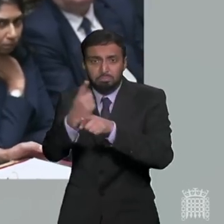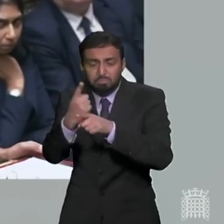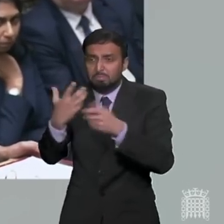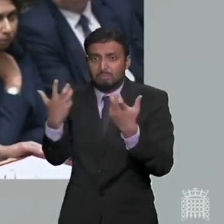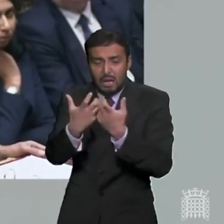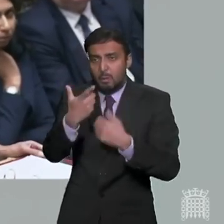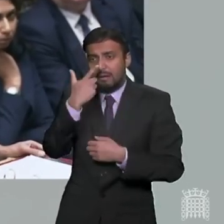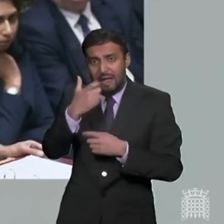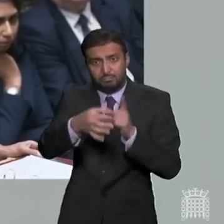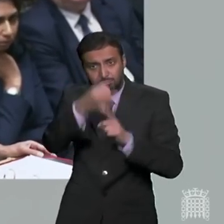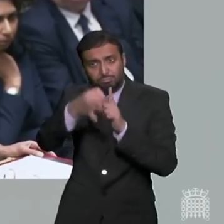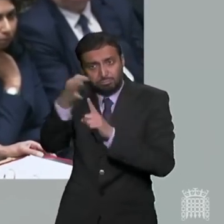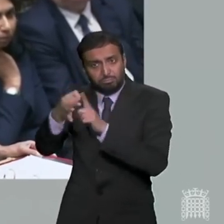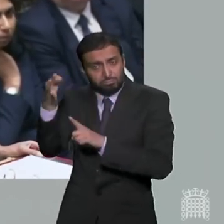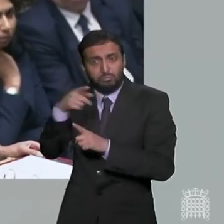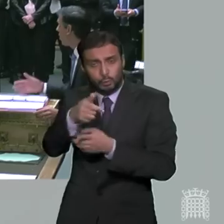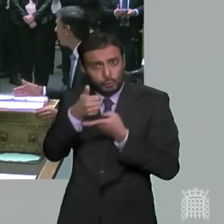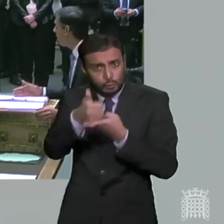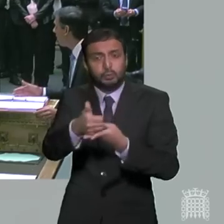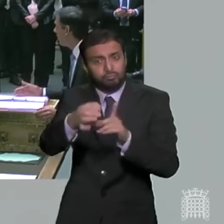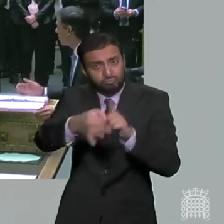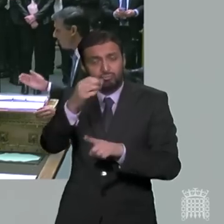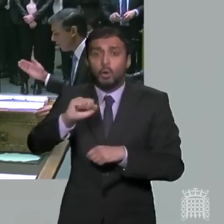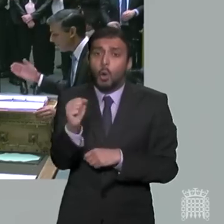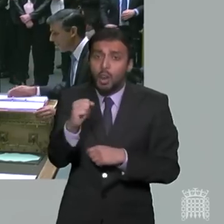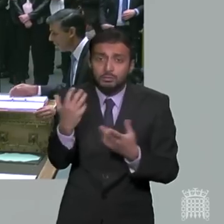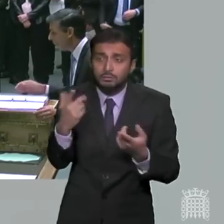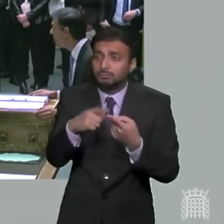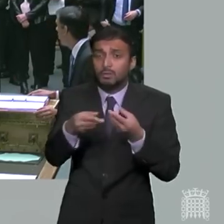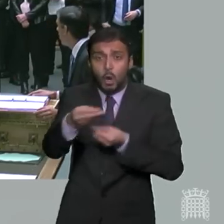the people of Scotland, whether that is delivering our growth deals, delivering freeports or